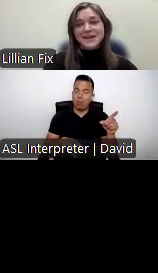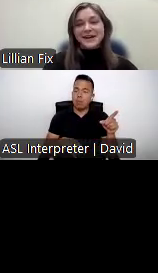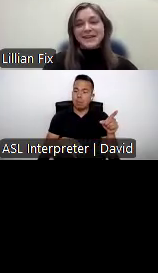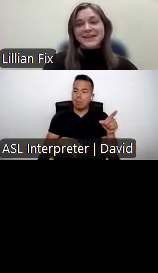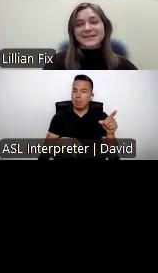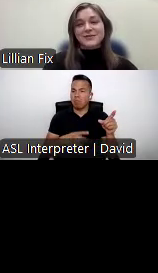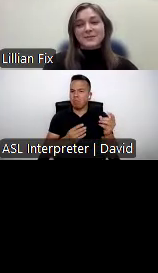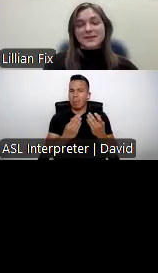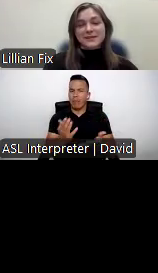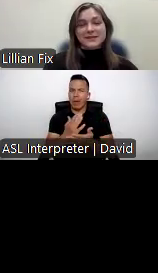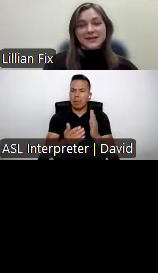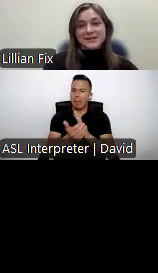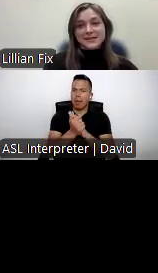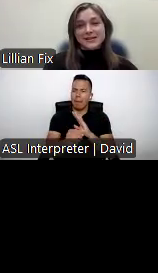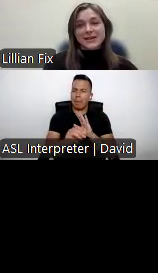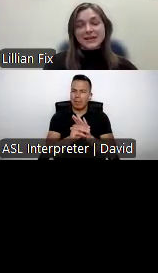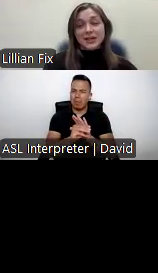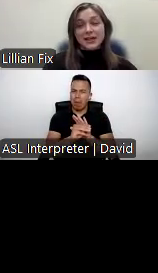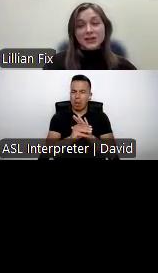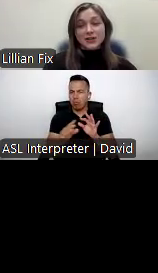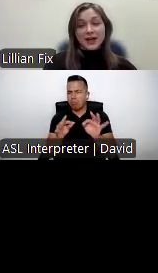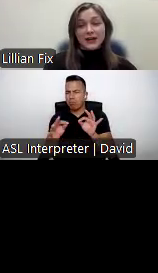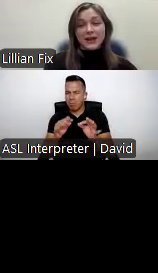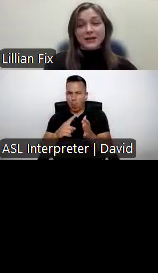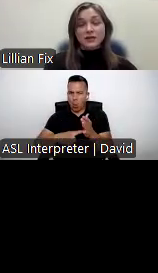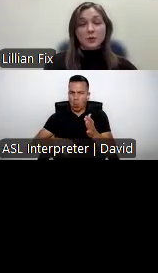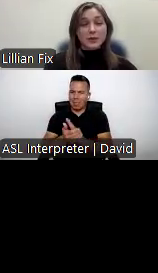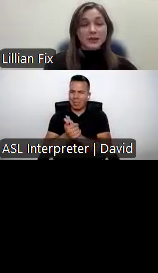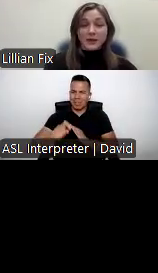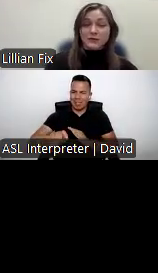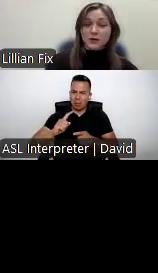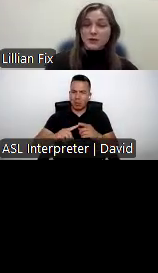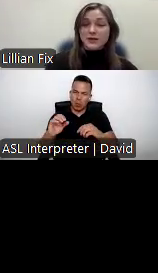models that describe the skills necessary to educate and train a globally competitive